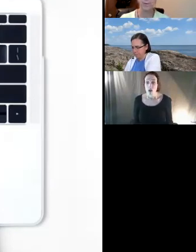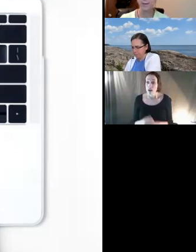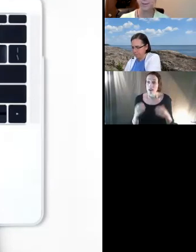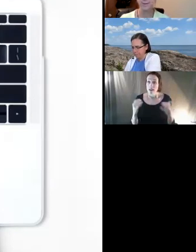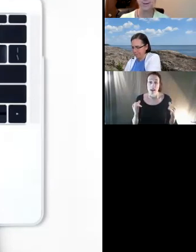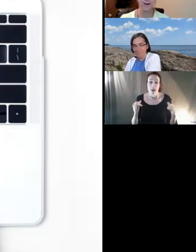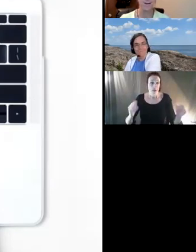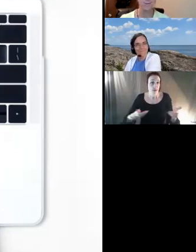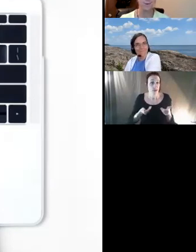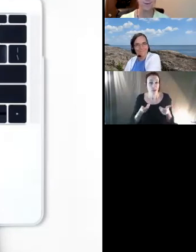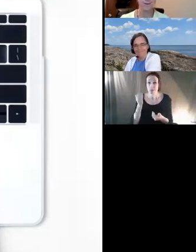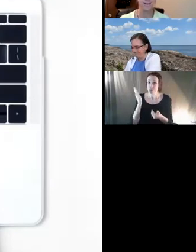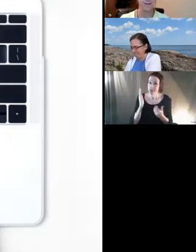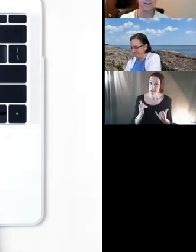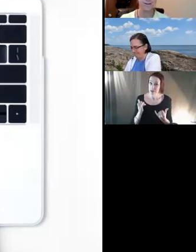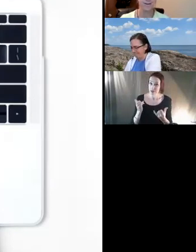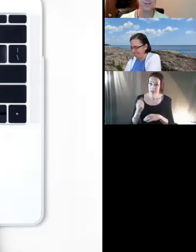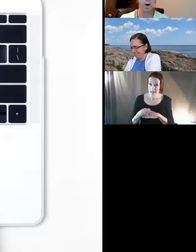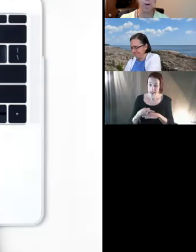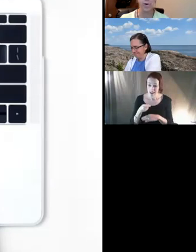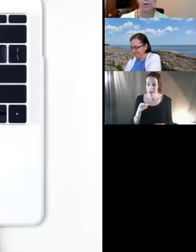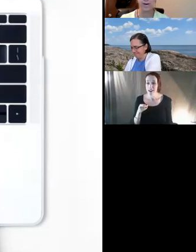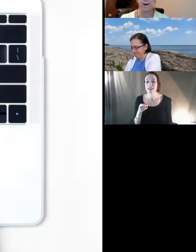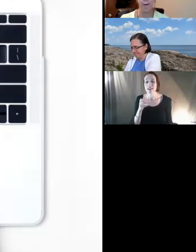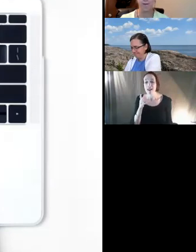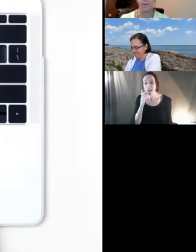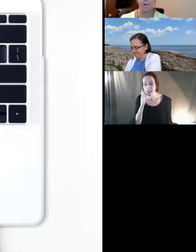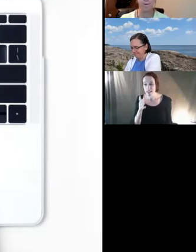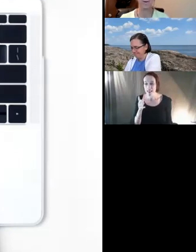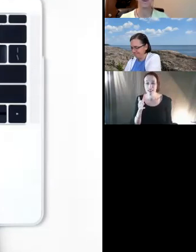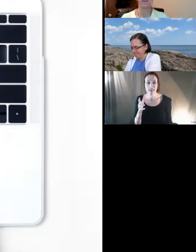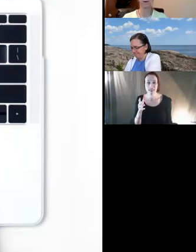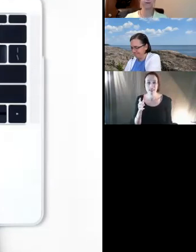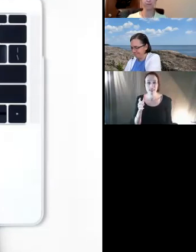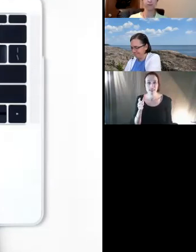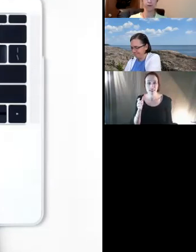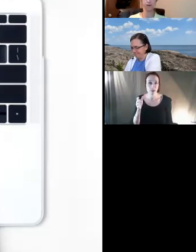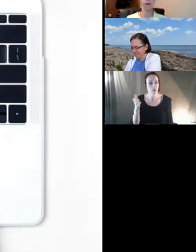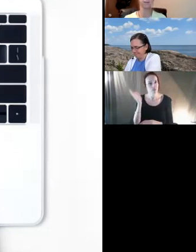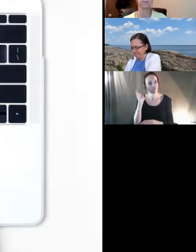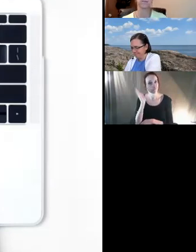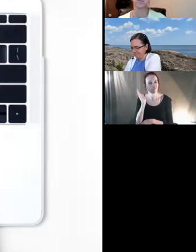presenters today who are going to give us all their great knowledge about increasing access access